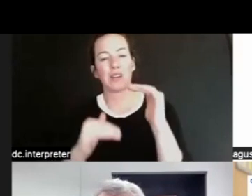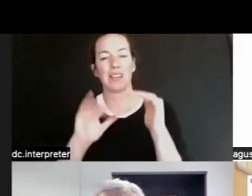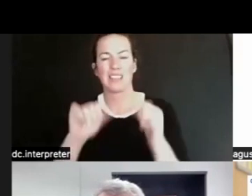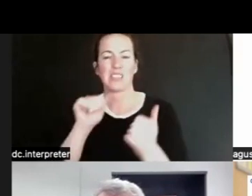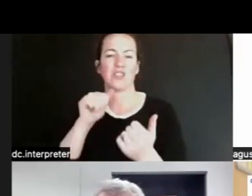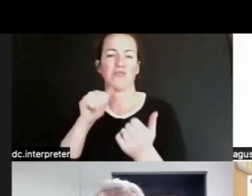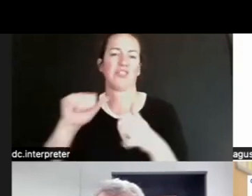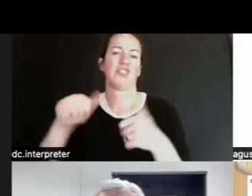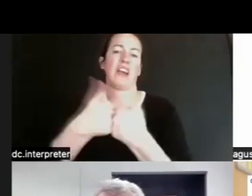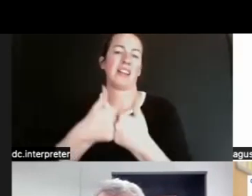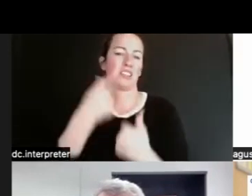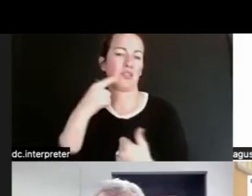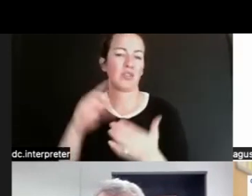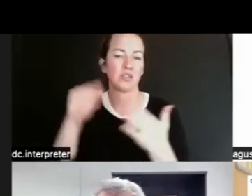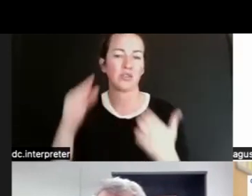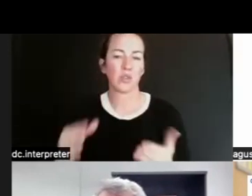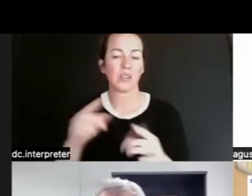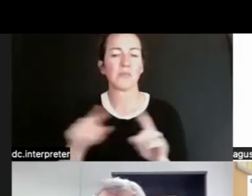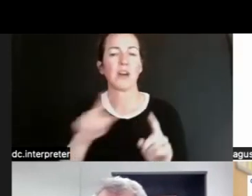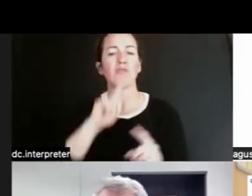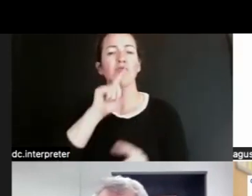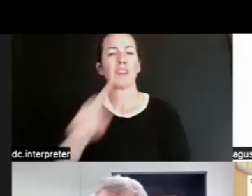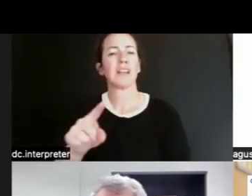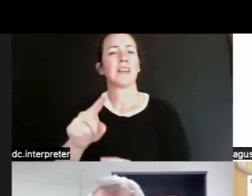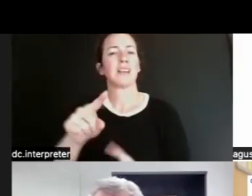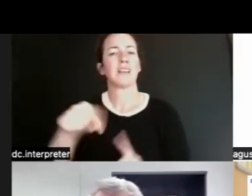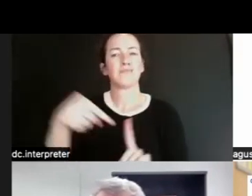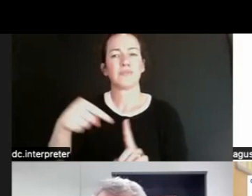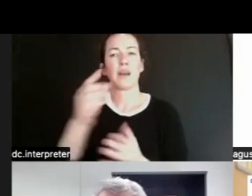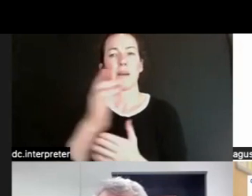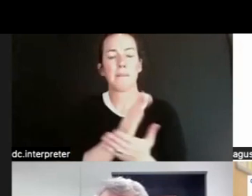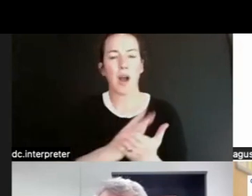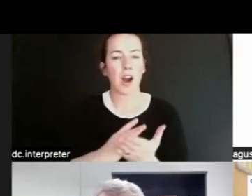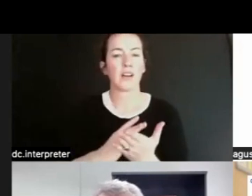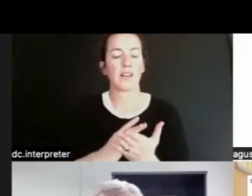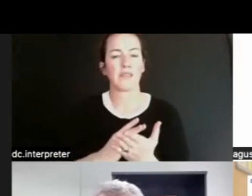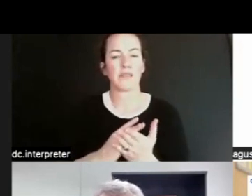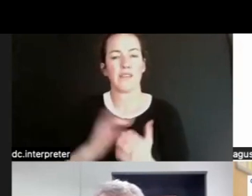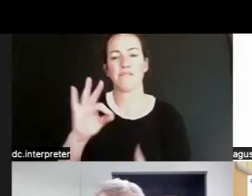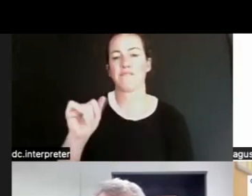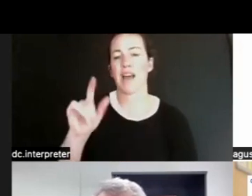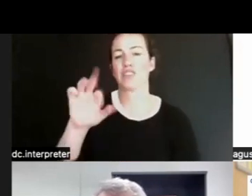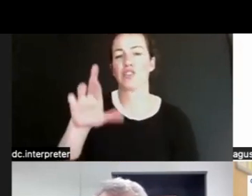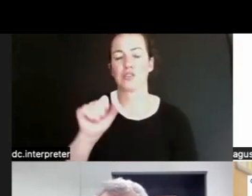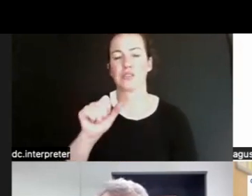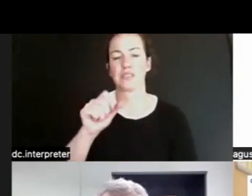challenges, but I think ultimately it's it's part of the the factors that really contribute to our